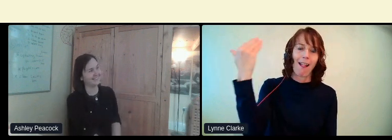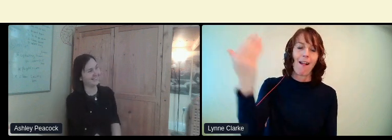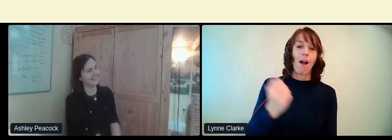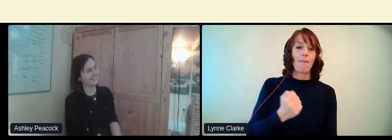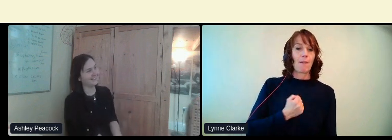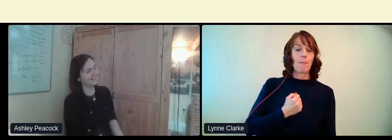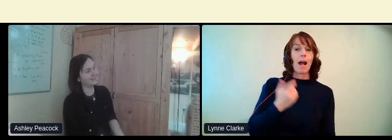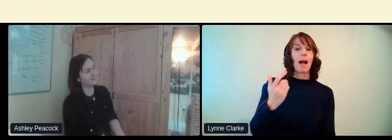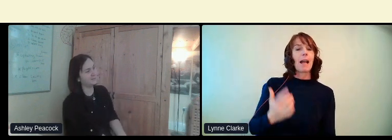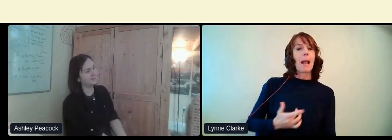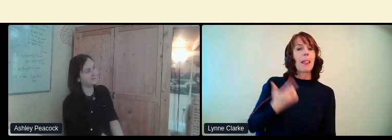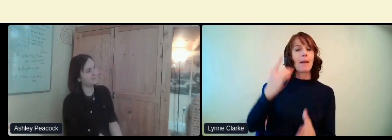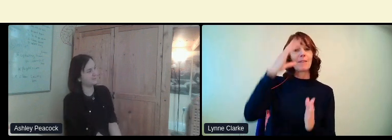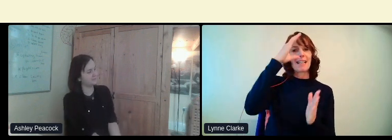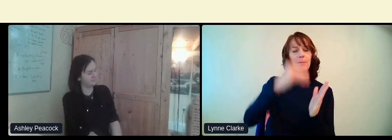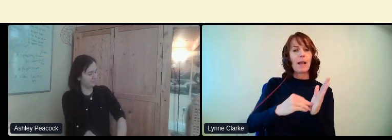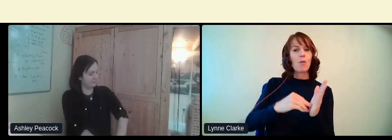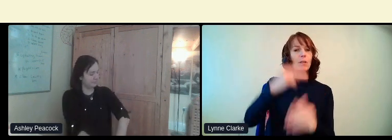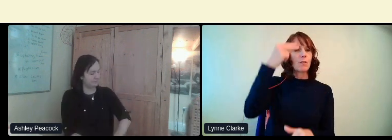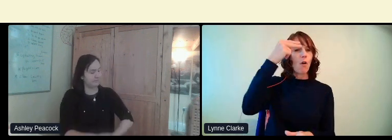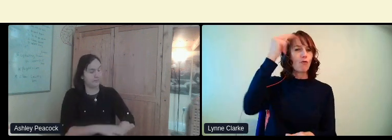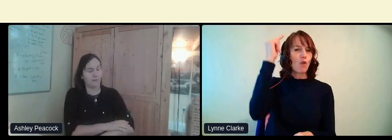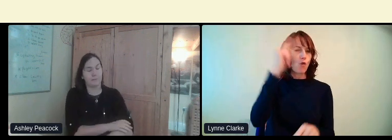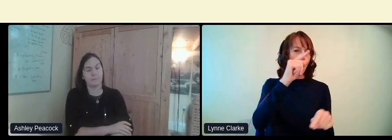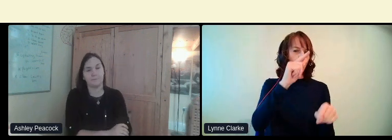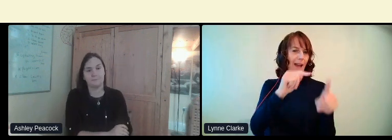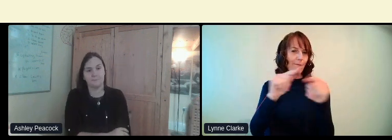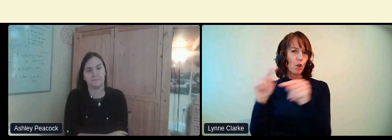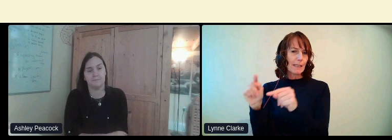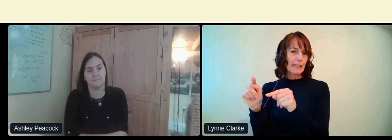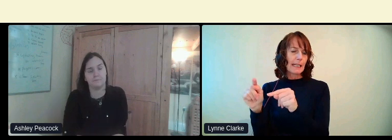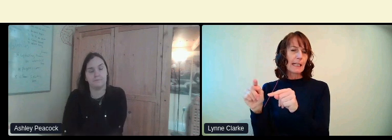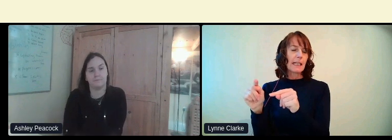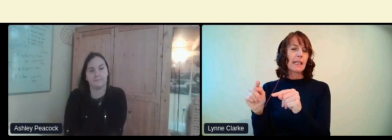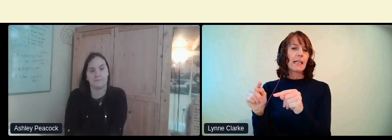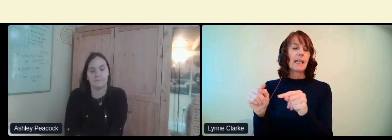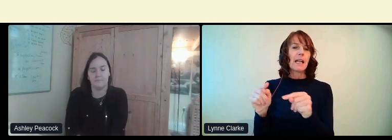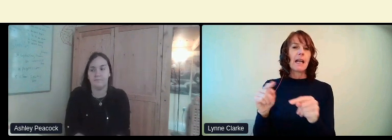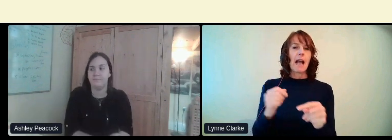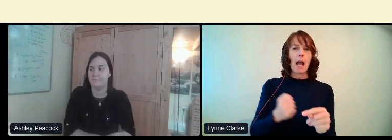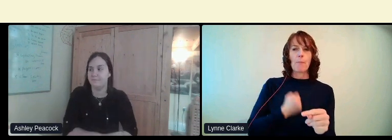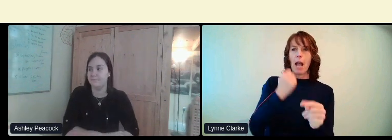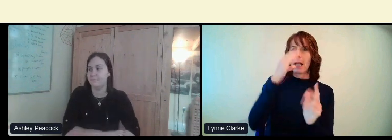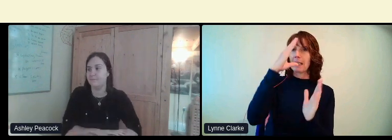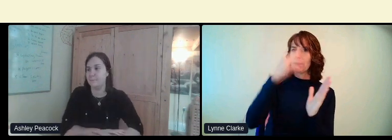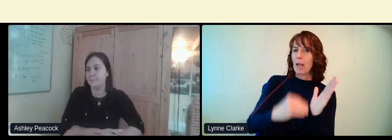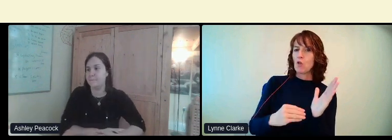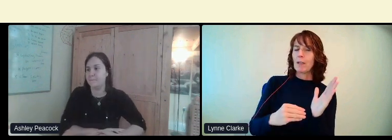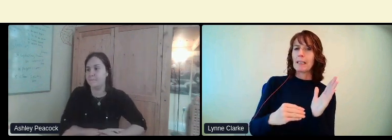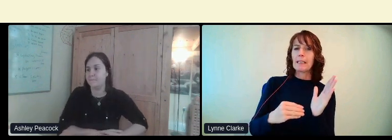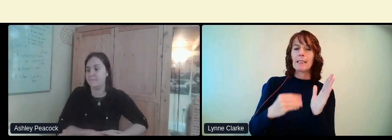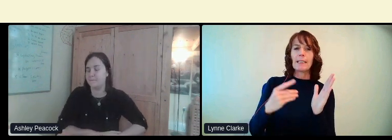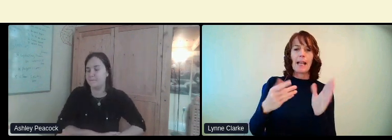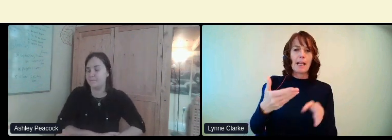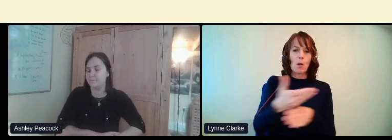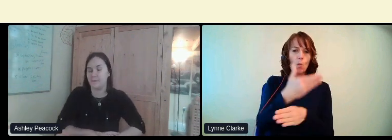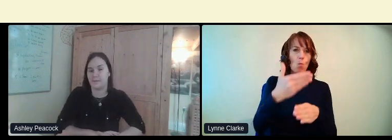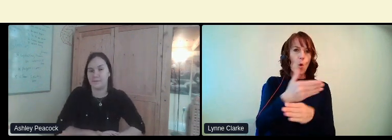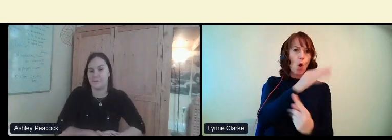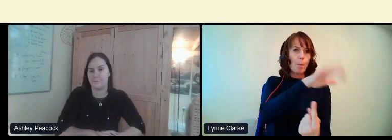of kind of neurodiversity and my experiences in the workplace and in higher education as well.